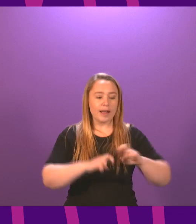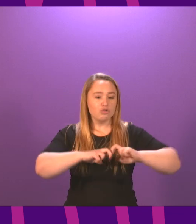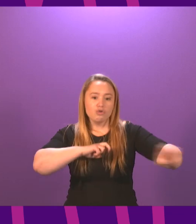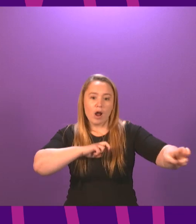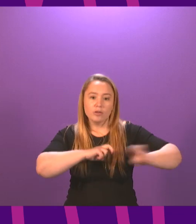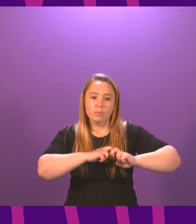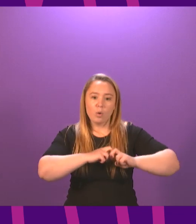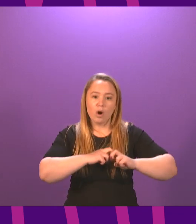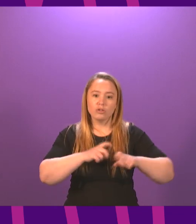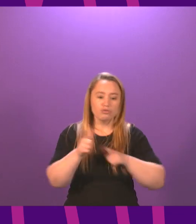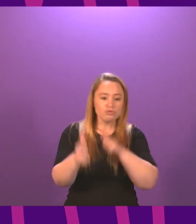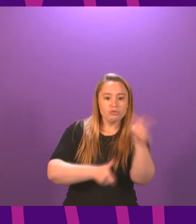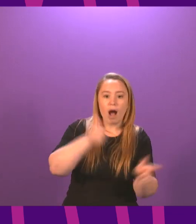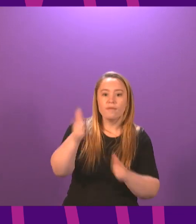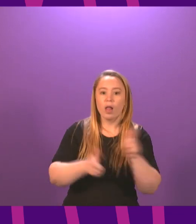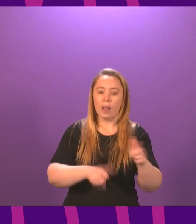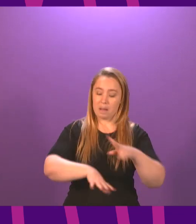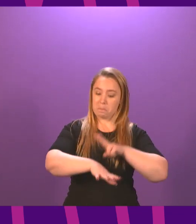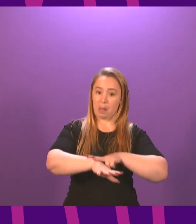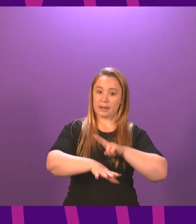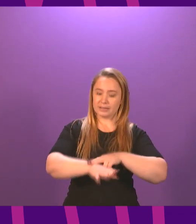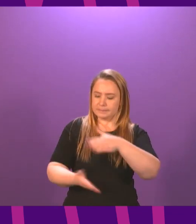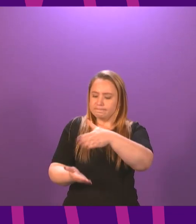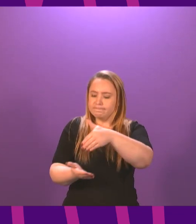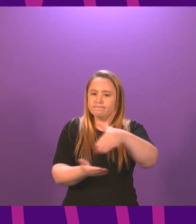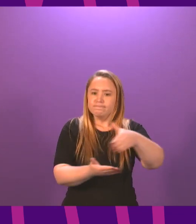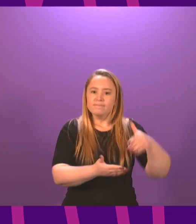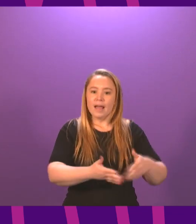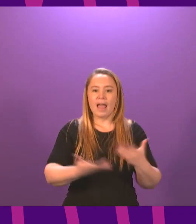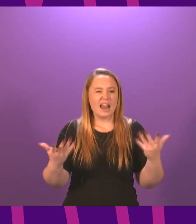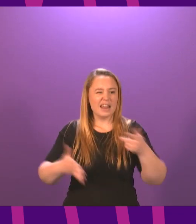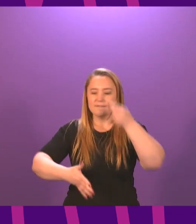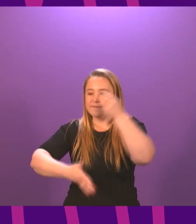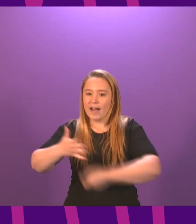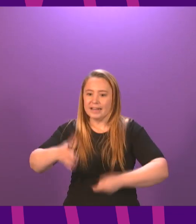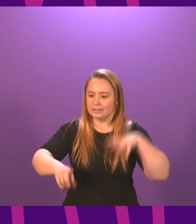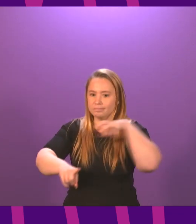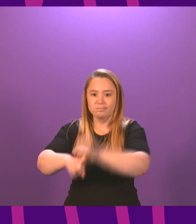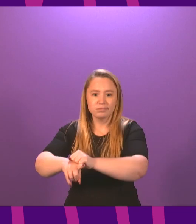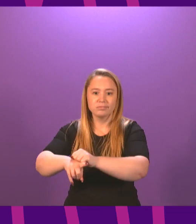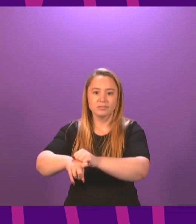to transport and travel, the police gather data on the penalties that they issue.